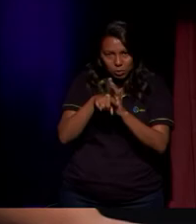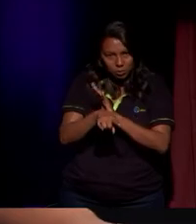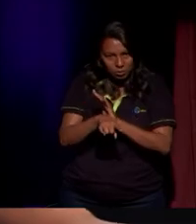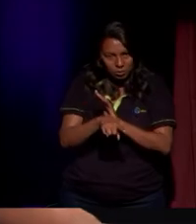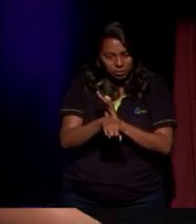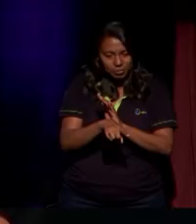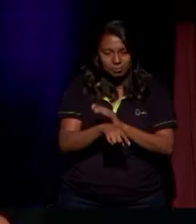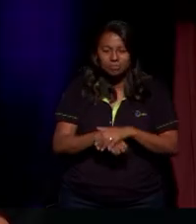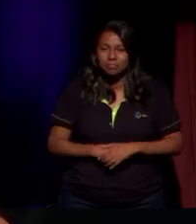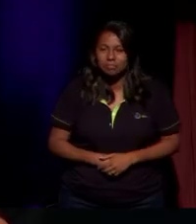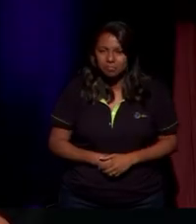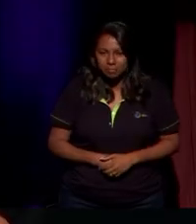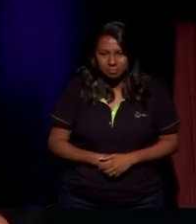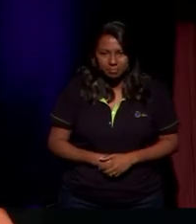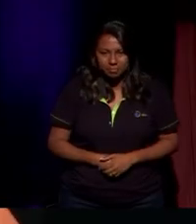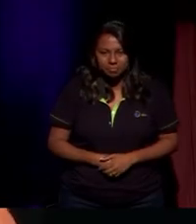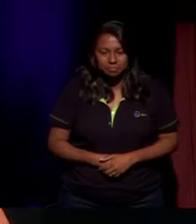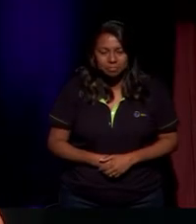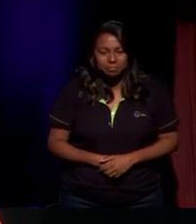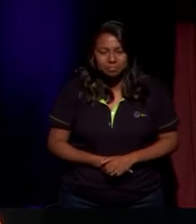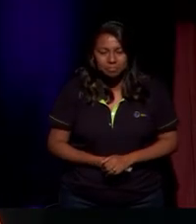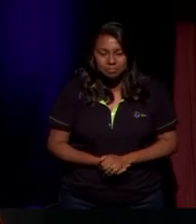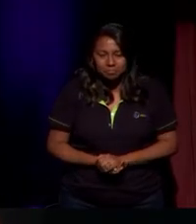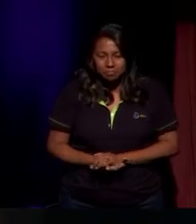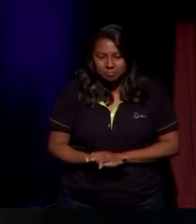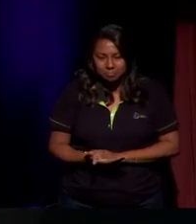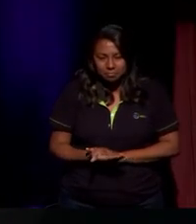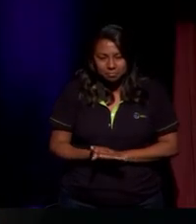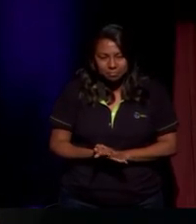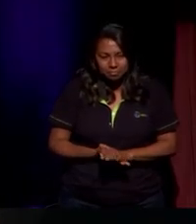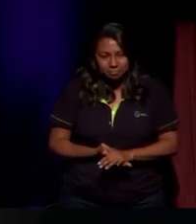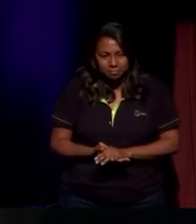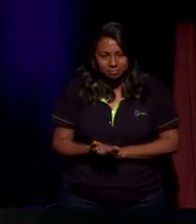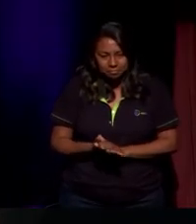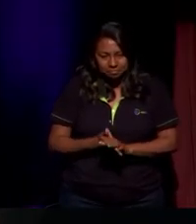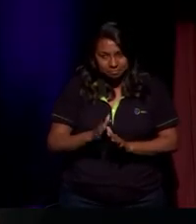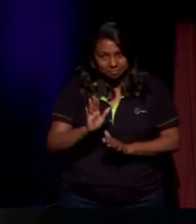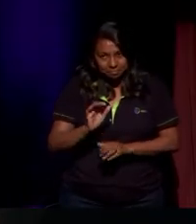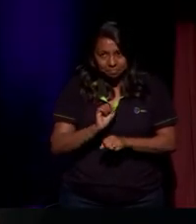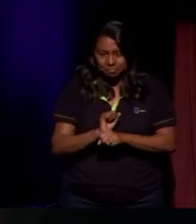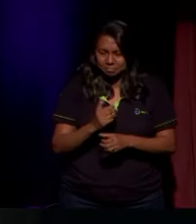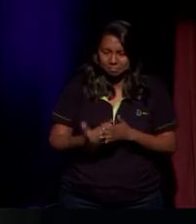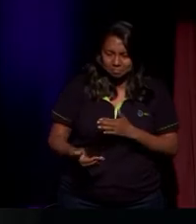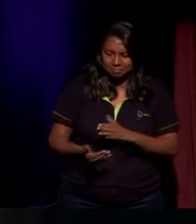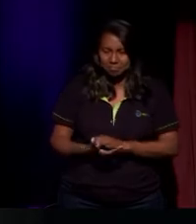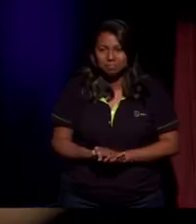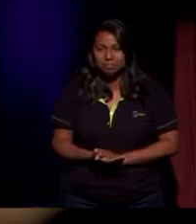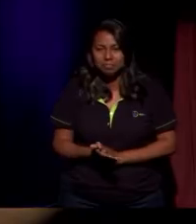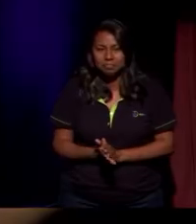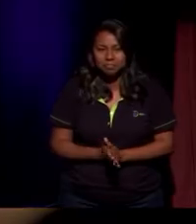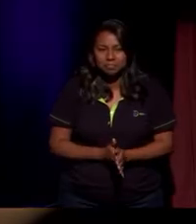how not to fall into the trap, then I lost. Please.